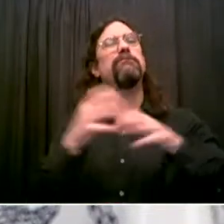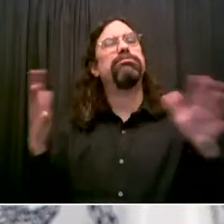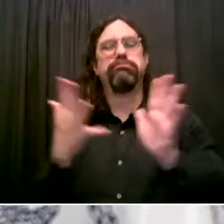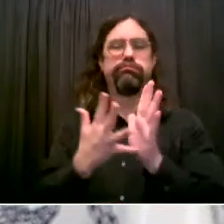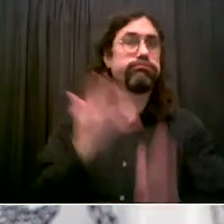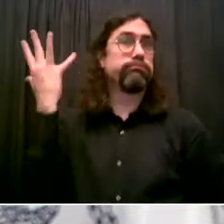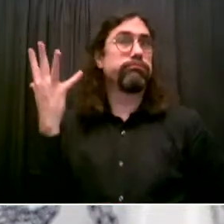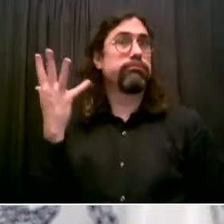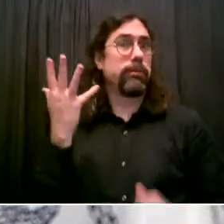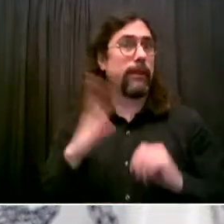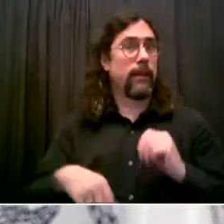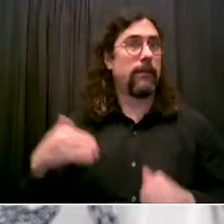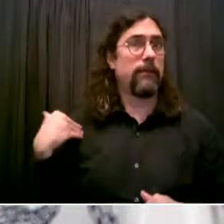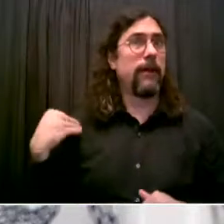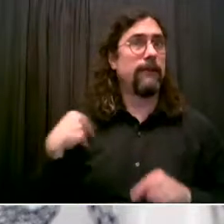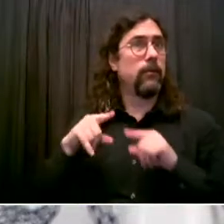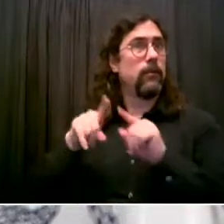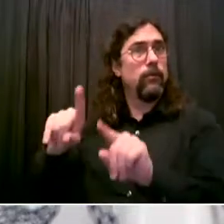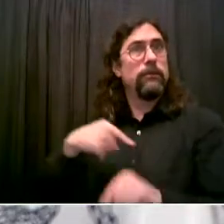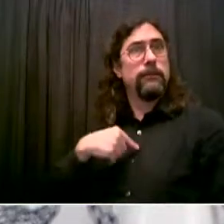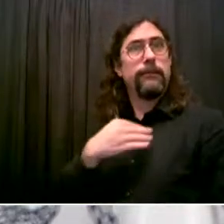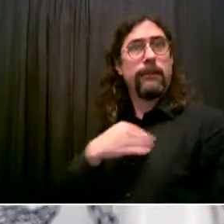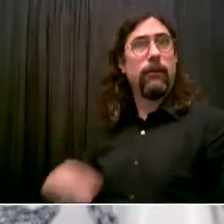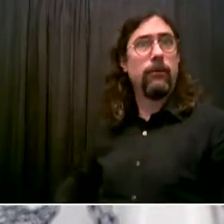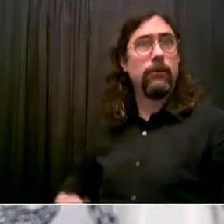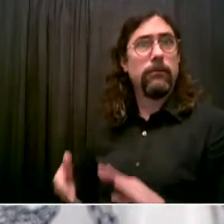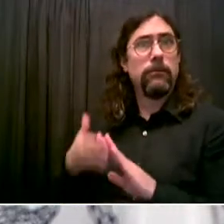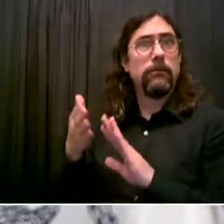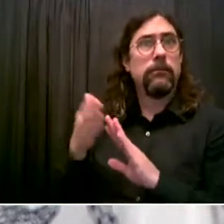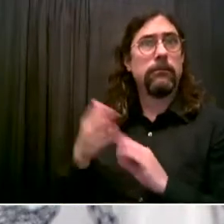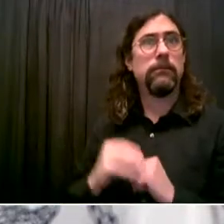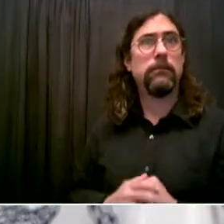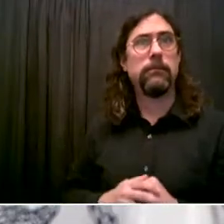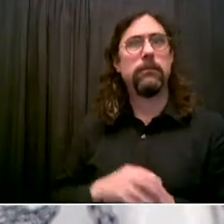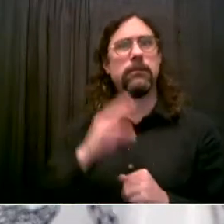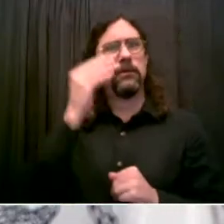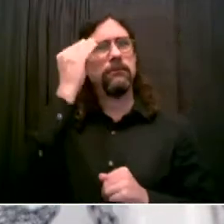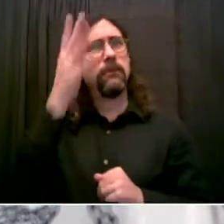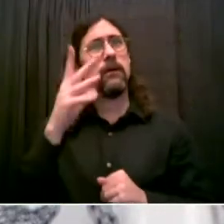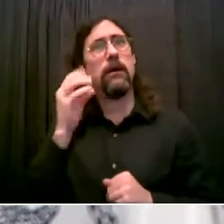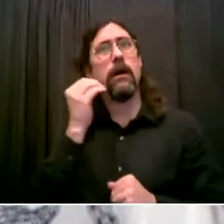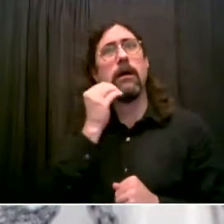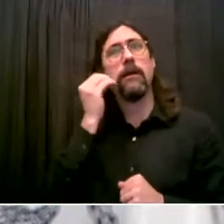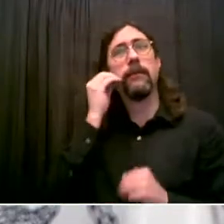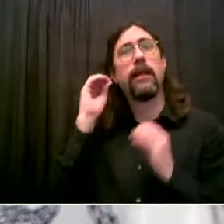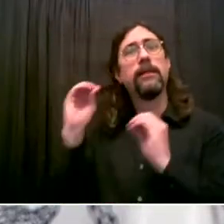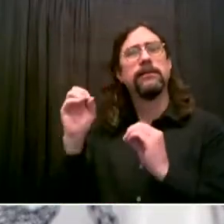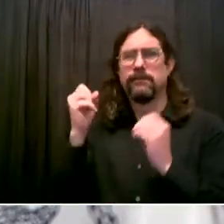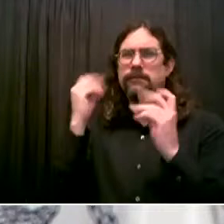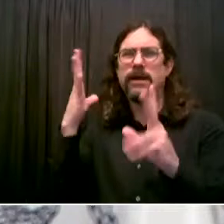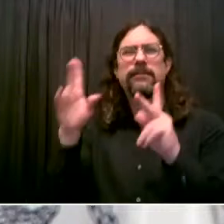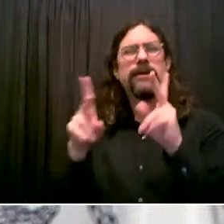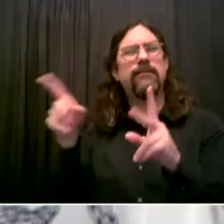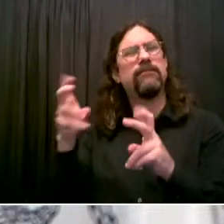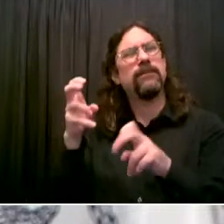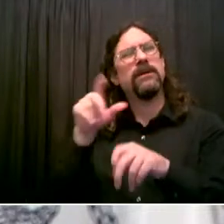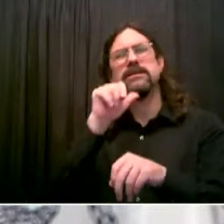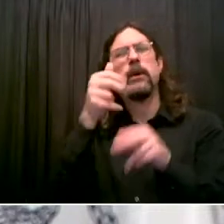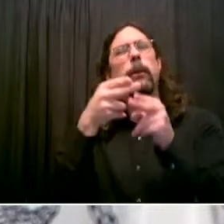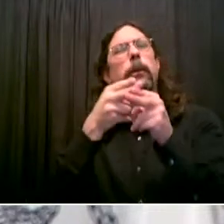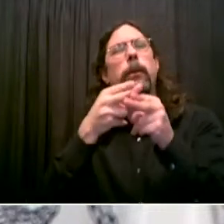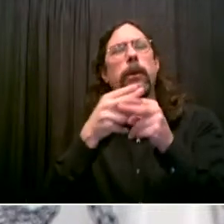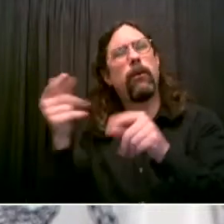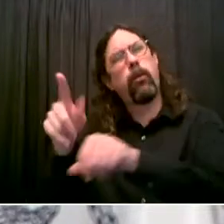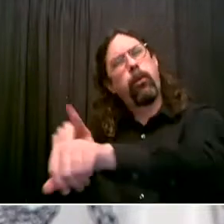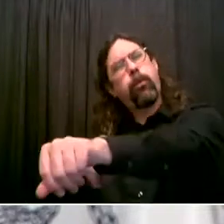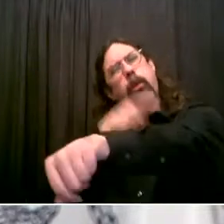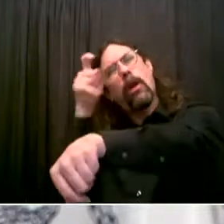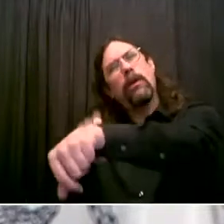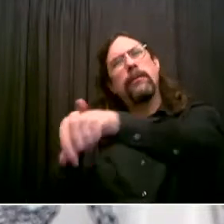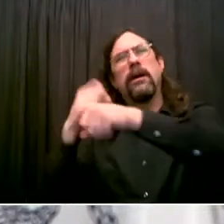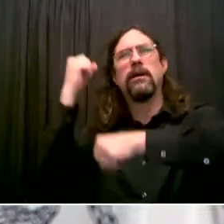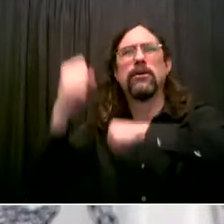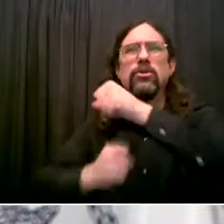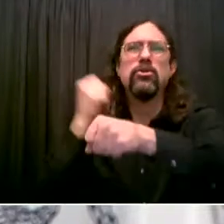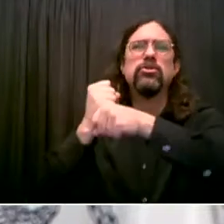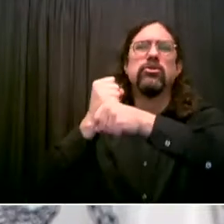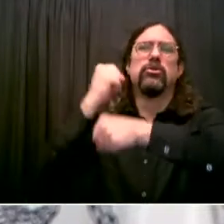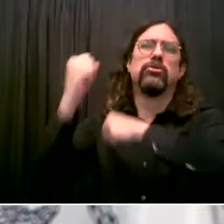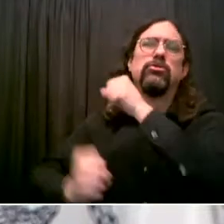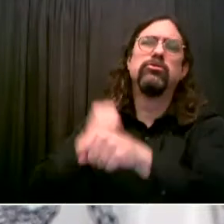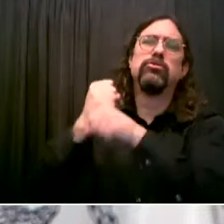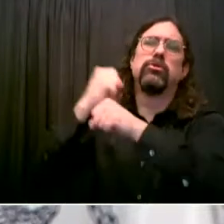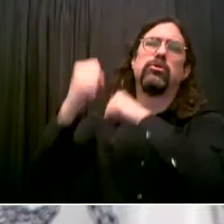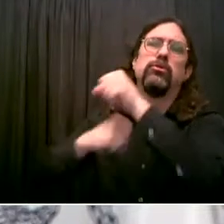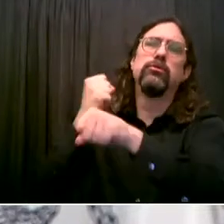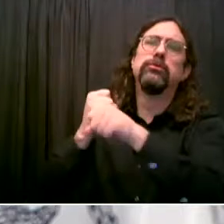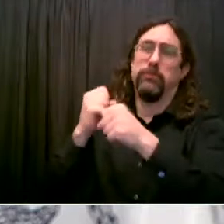NOW.